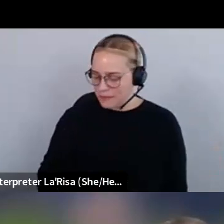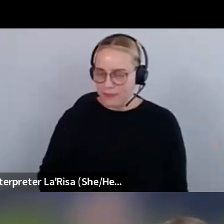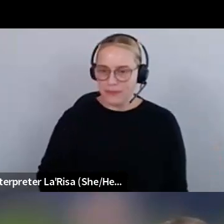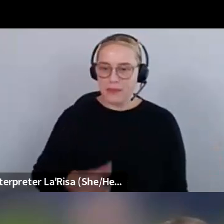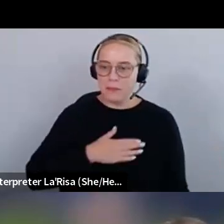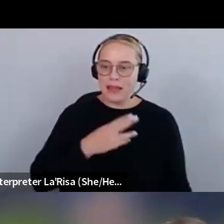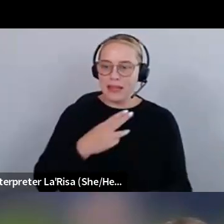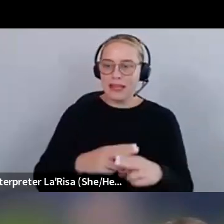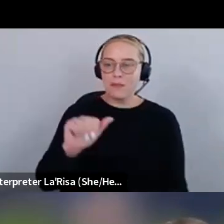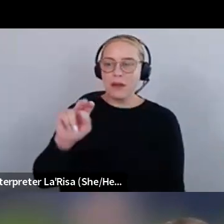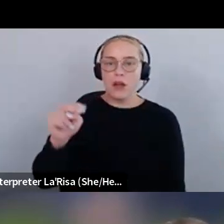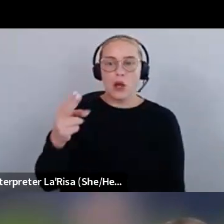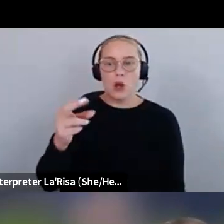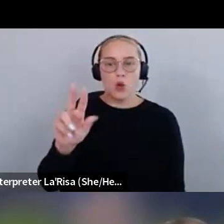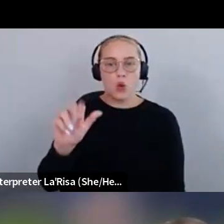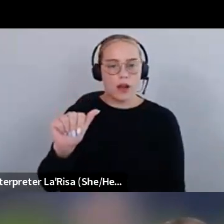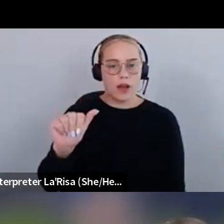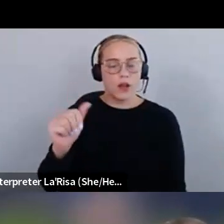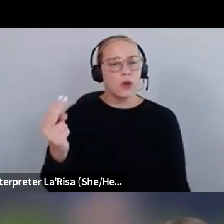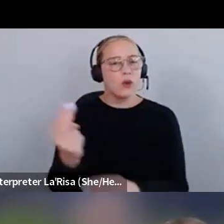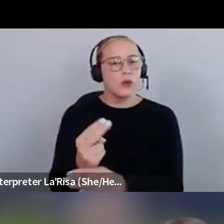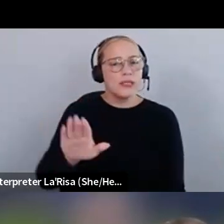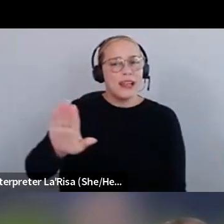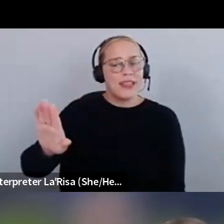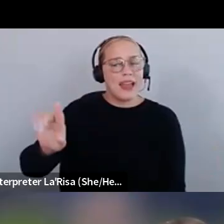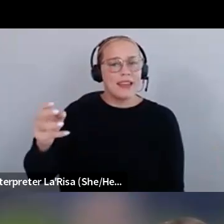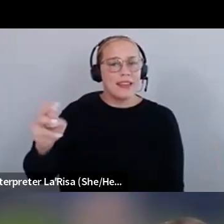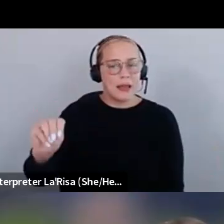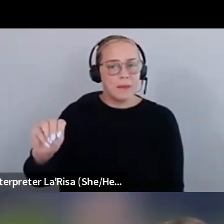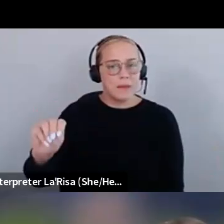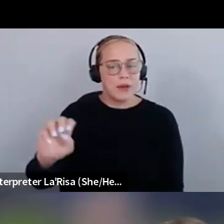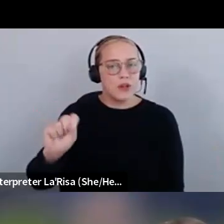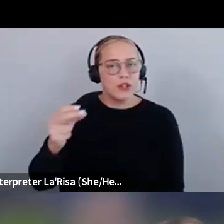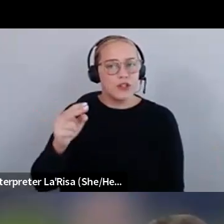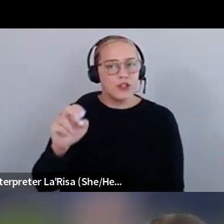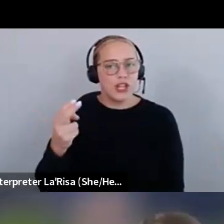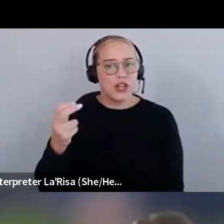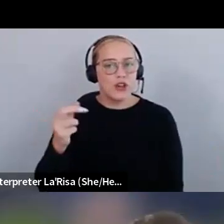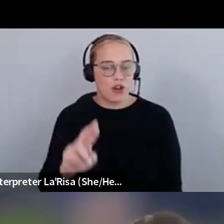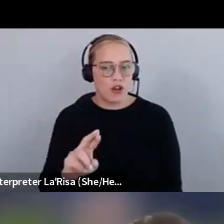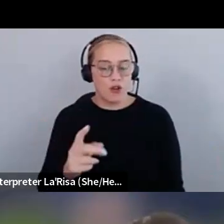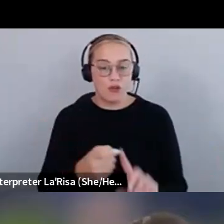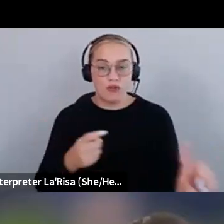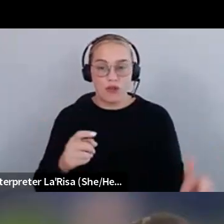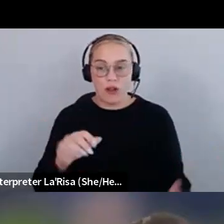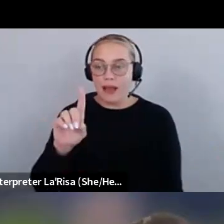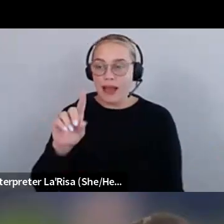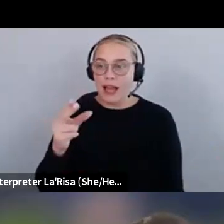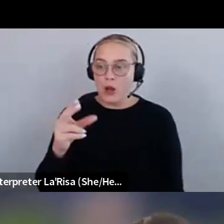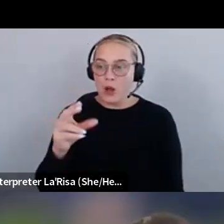We can hear you crystal clear.